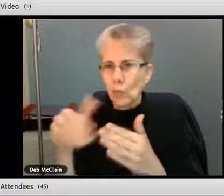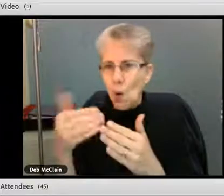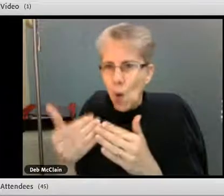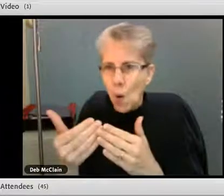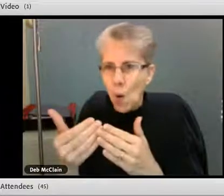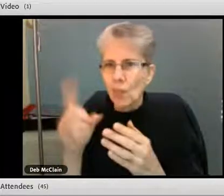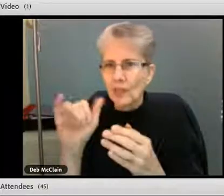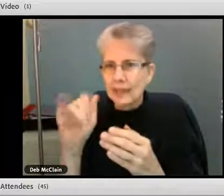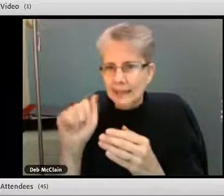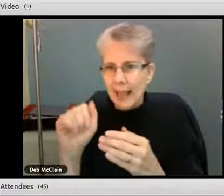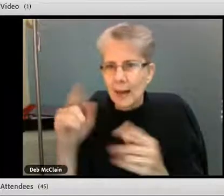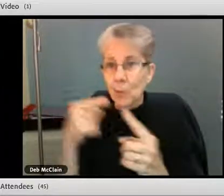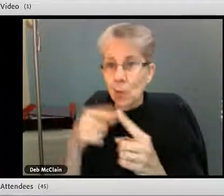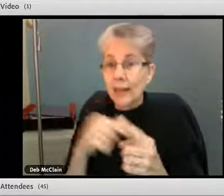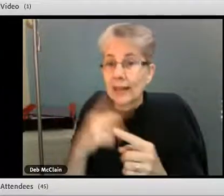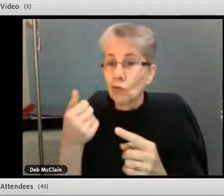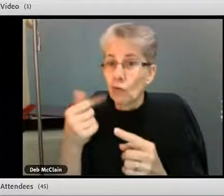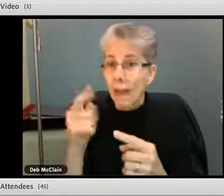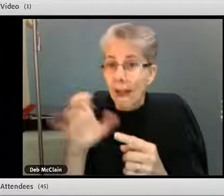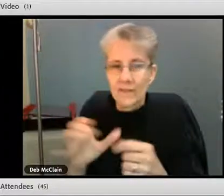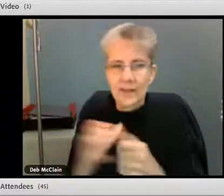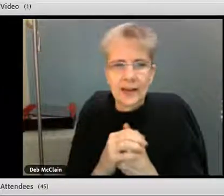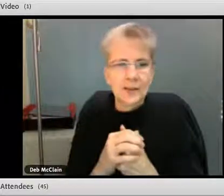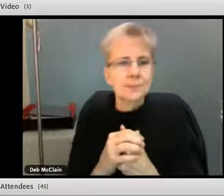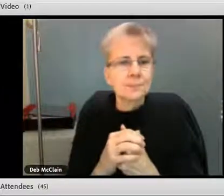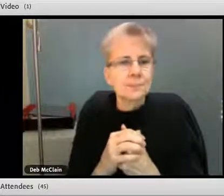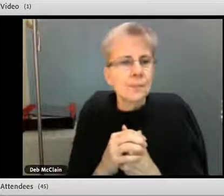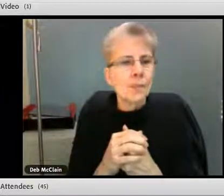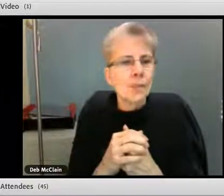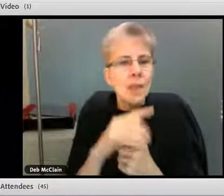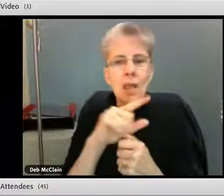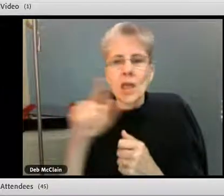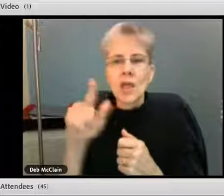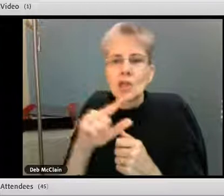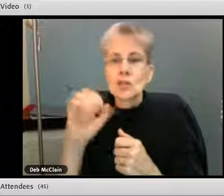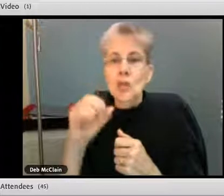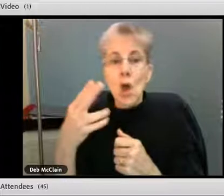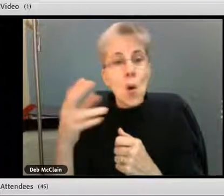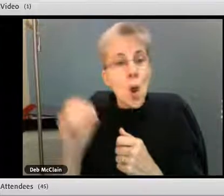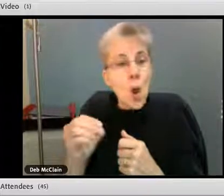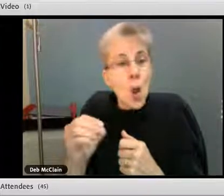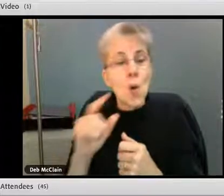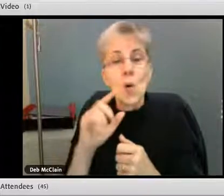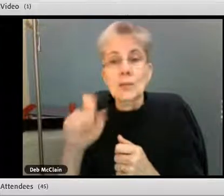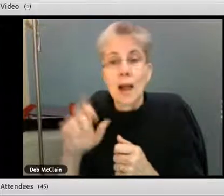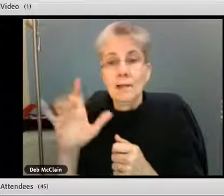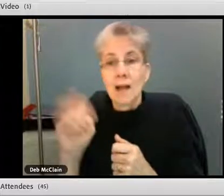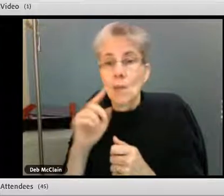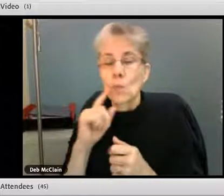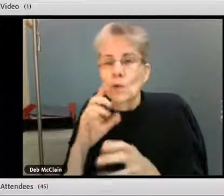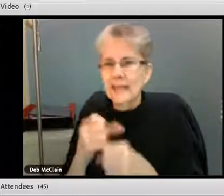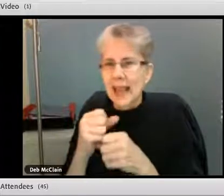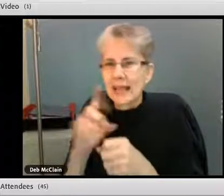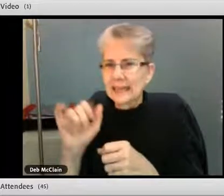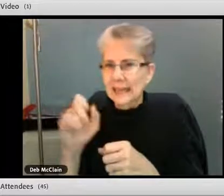Zoho Reports and data and catalog will actually take any kind of data and create hundreds of different charts.